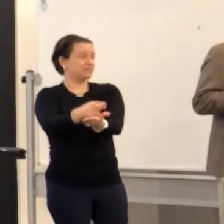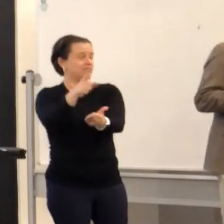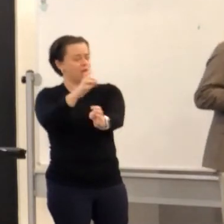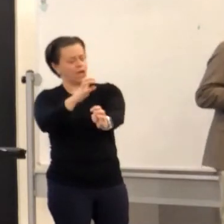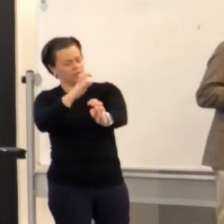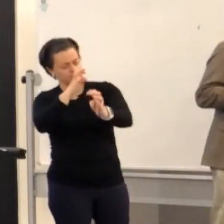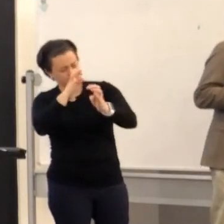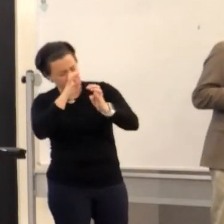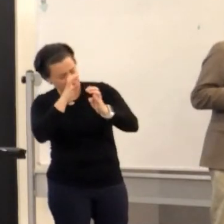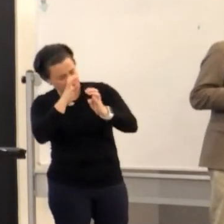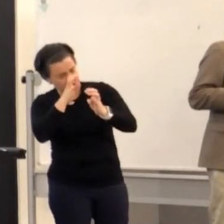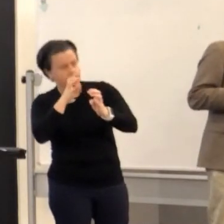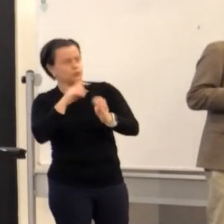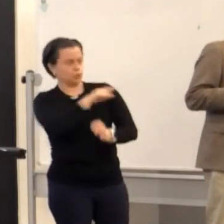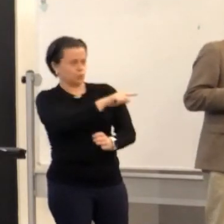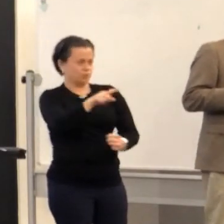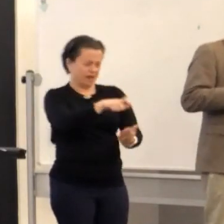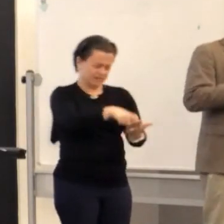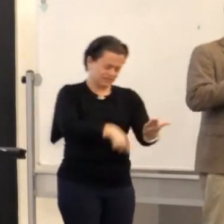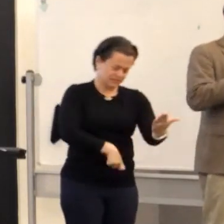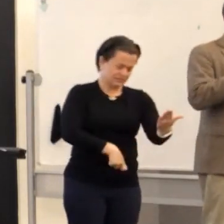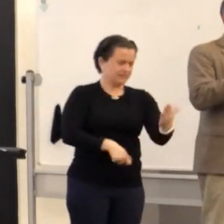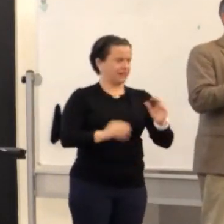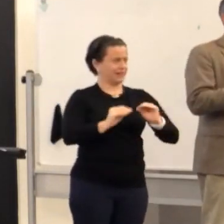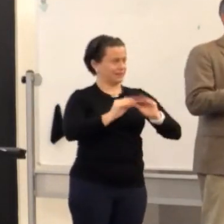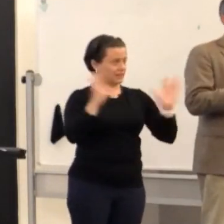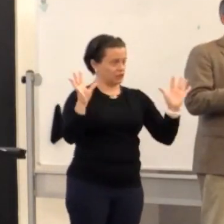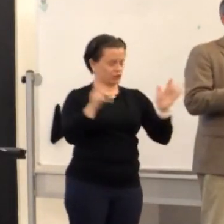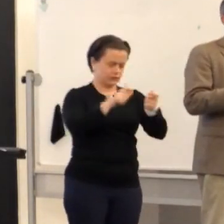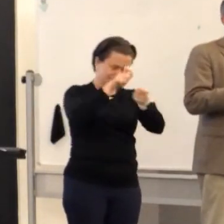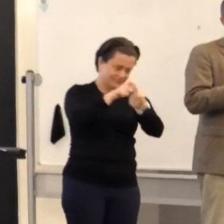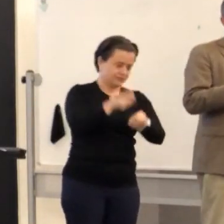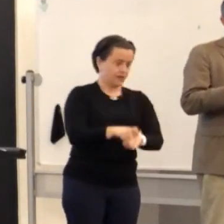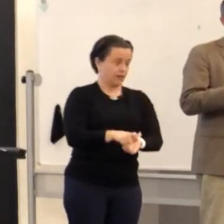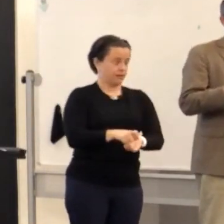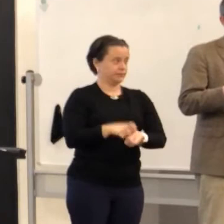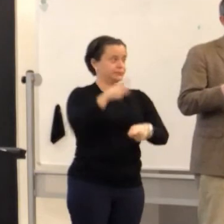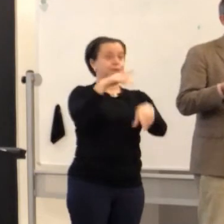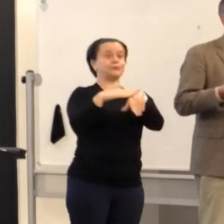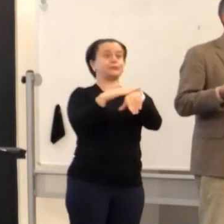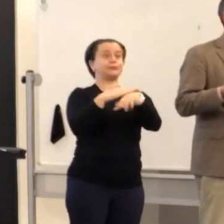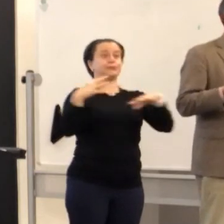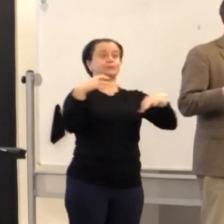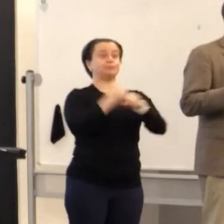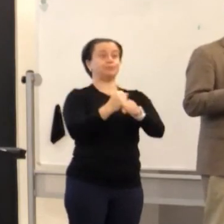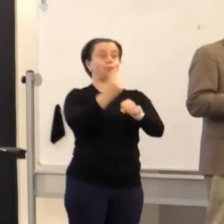and if you don't satisfy it could cause your patent to be rejected or later evaporated.